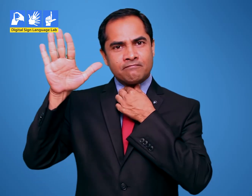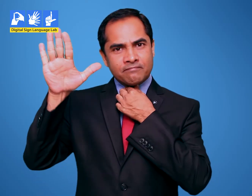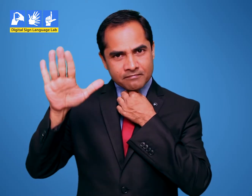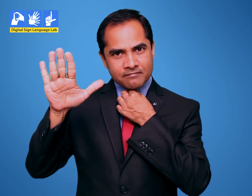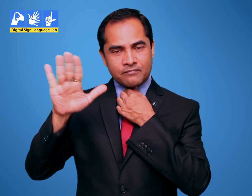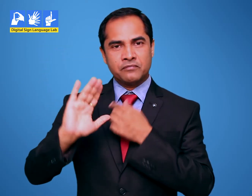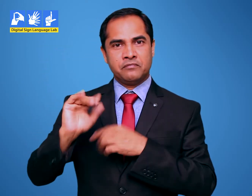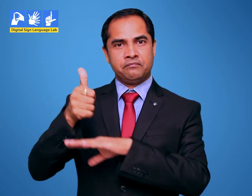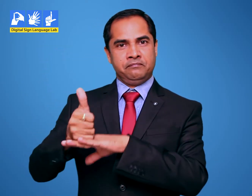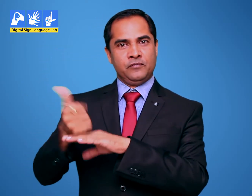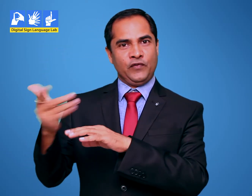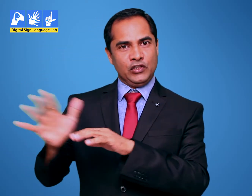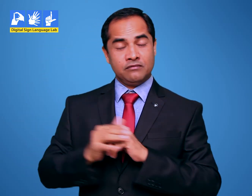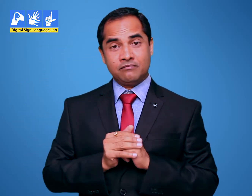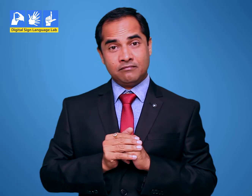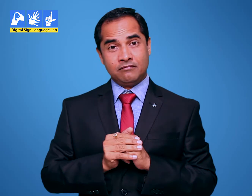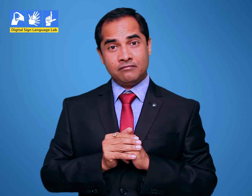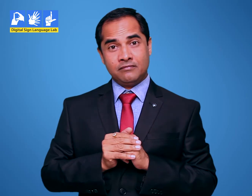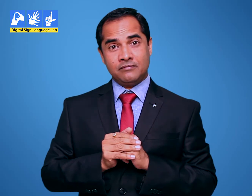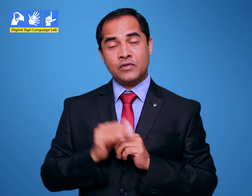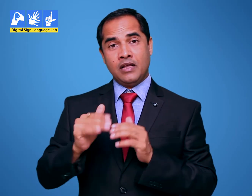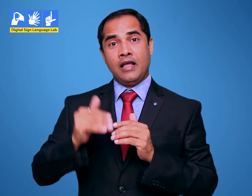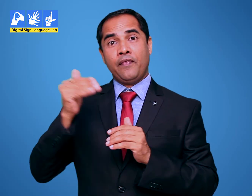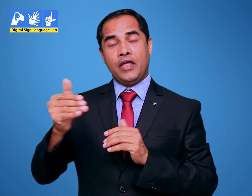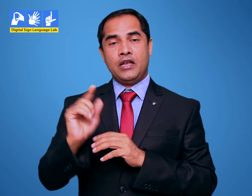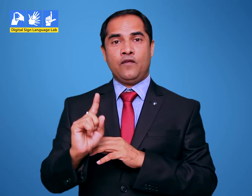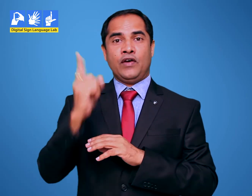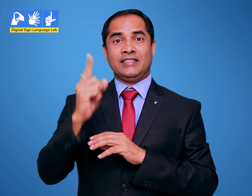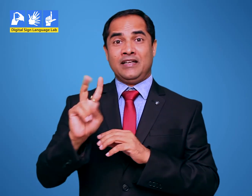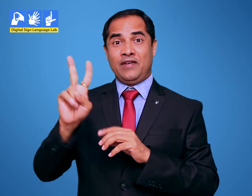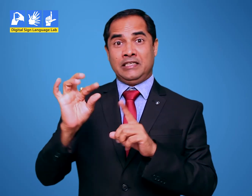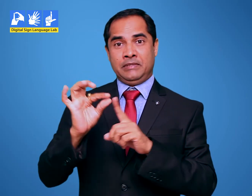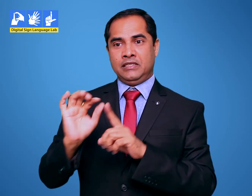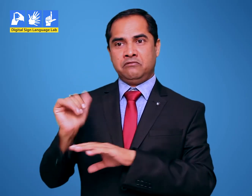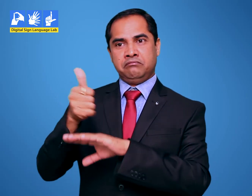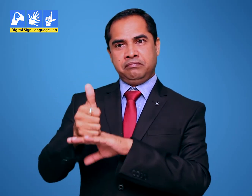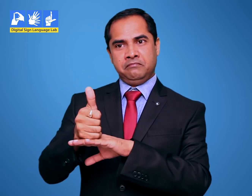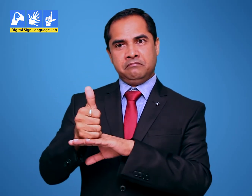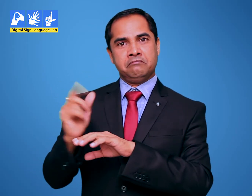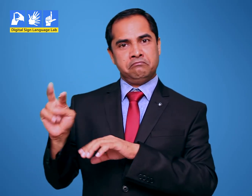Klerk was sworn in as second deputy president. then Thabu Mbeki was sworn in